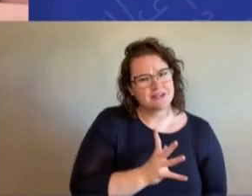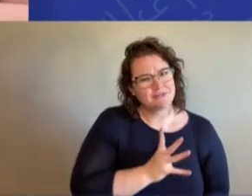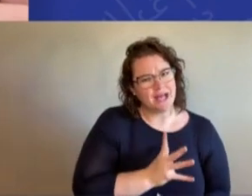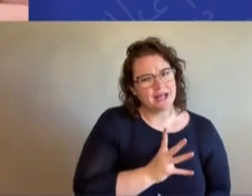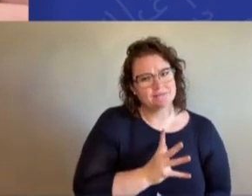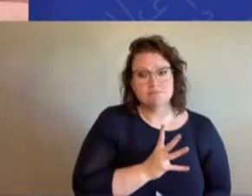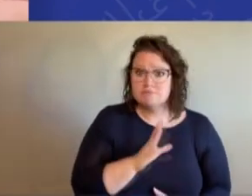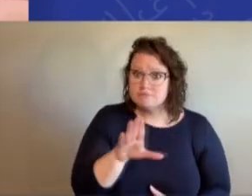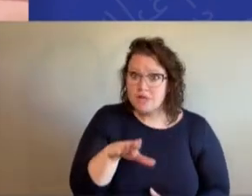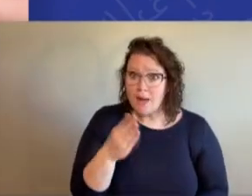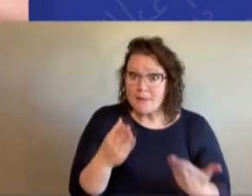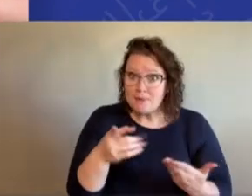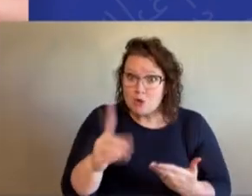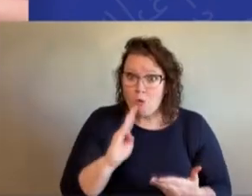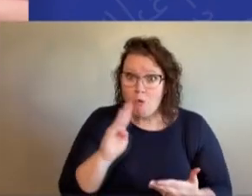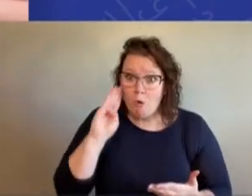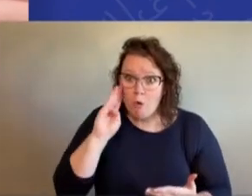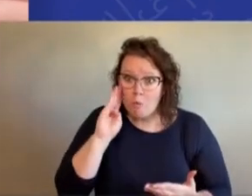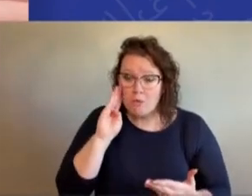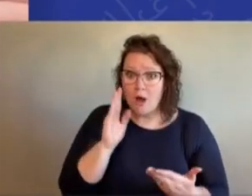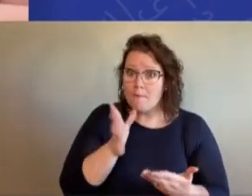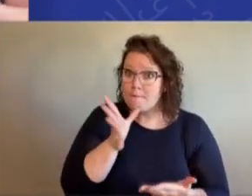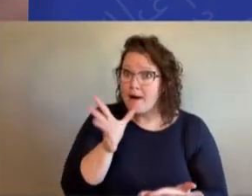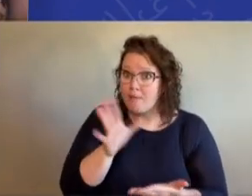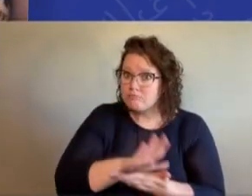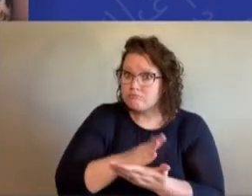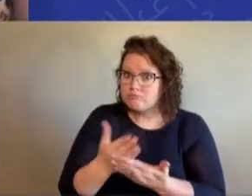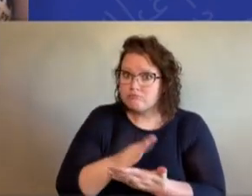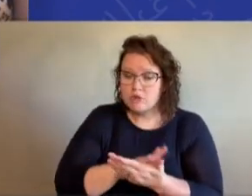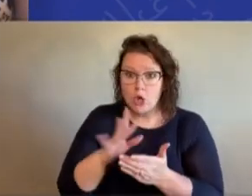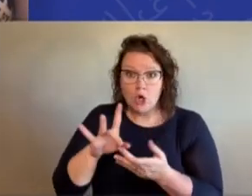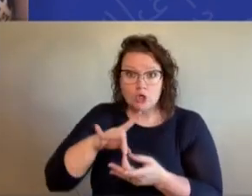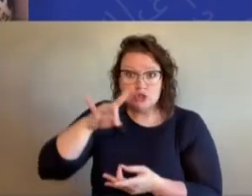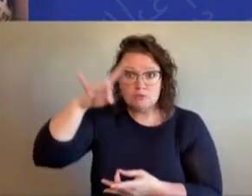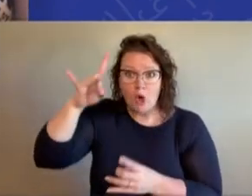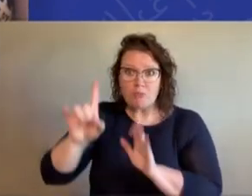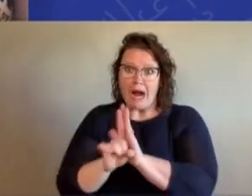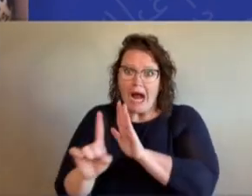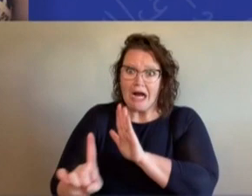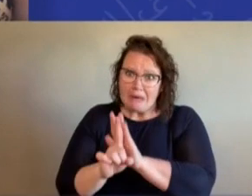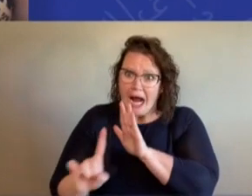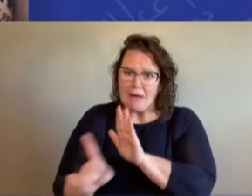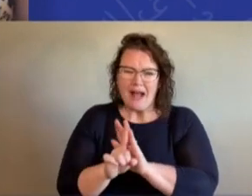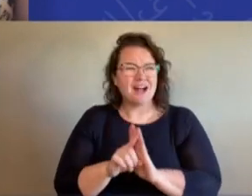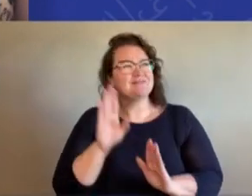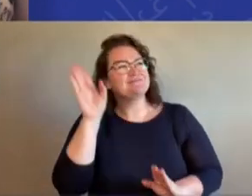it doesn't work very well. Sometimes it thinks things are dangerous that aren't.